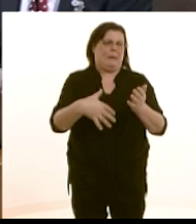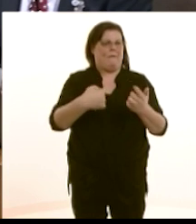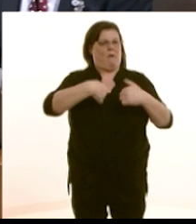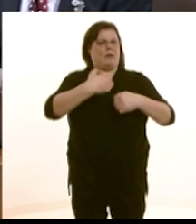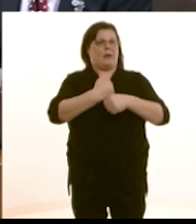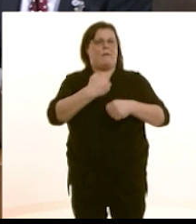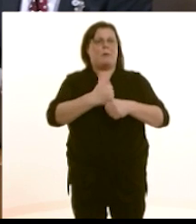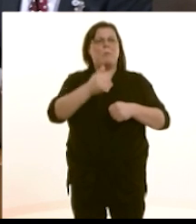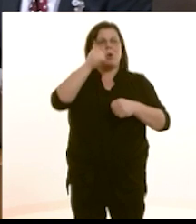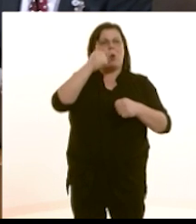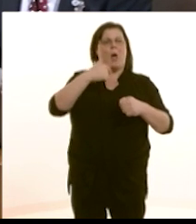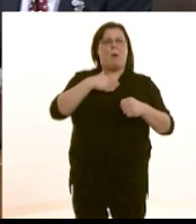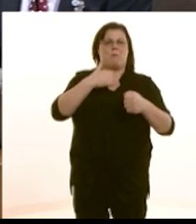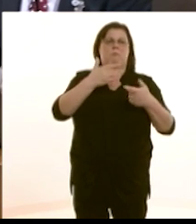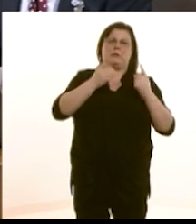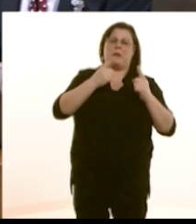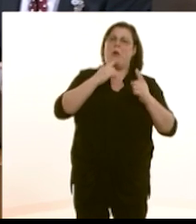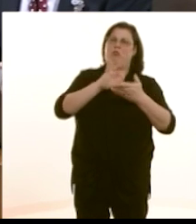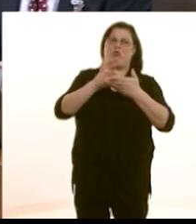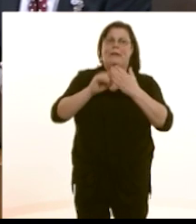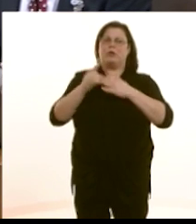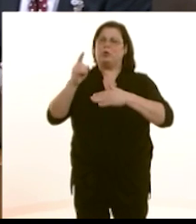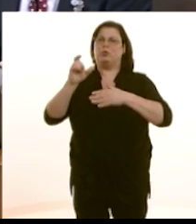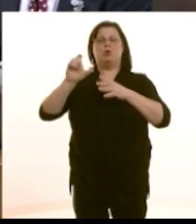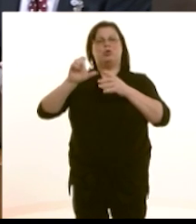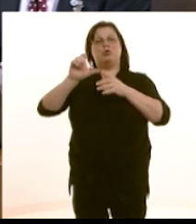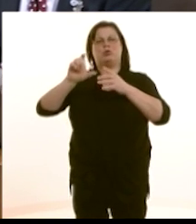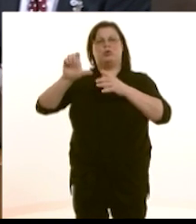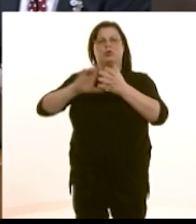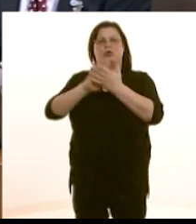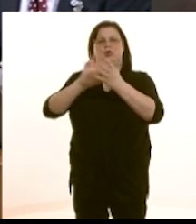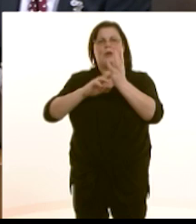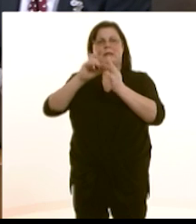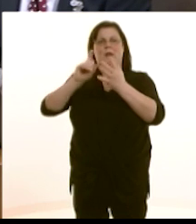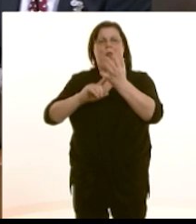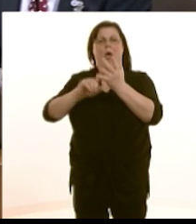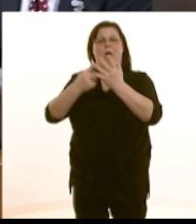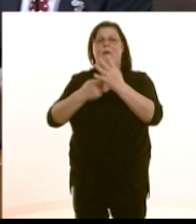of the Exchequer, asking him to designate Port Talbot as an enterprise zone. That will